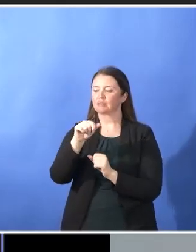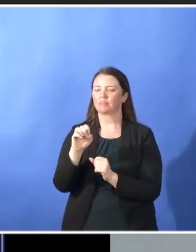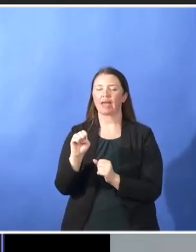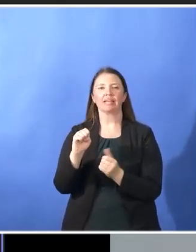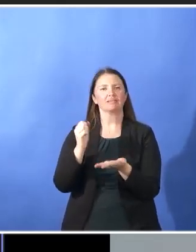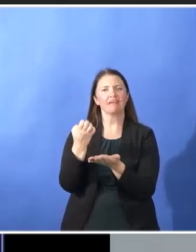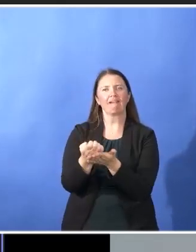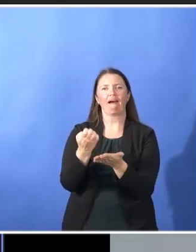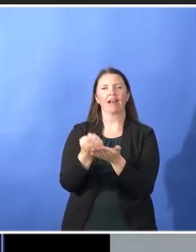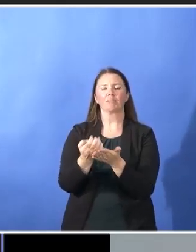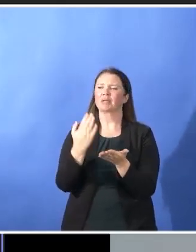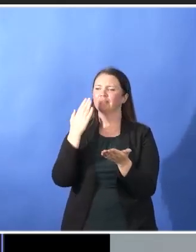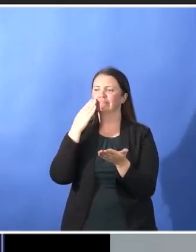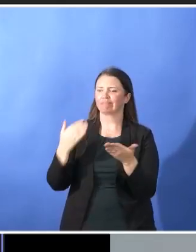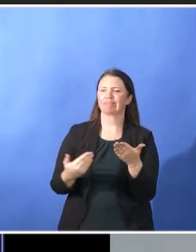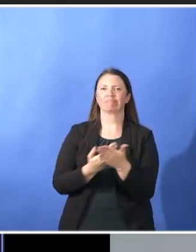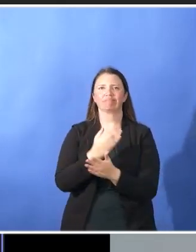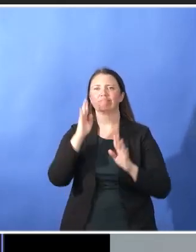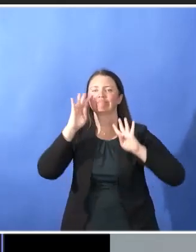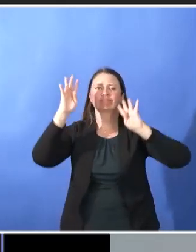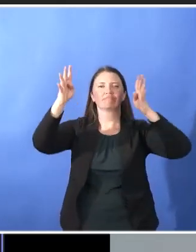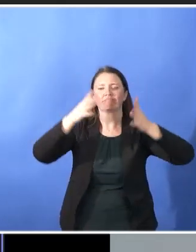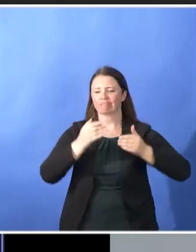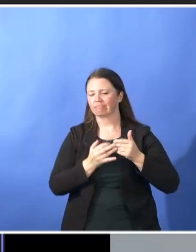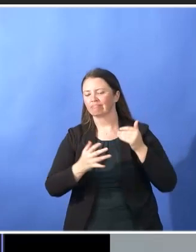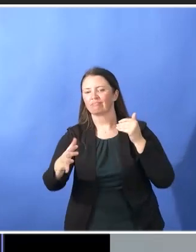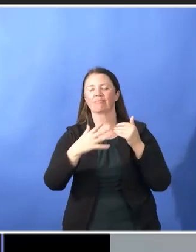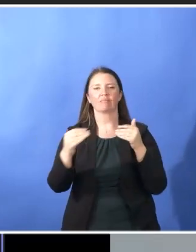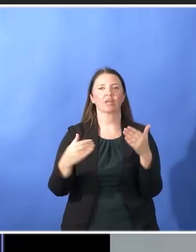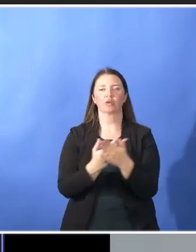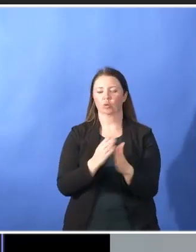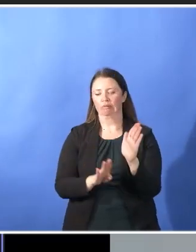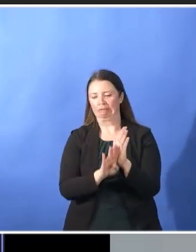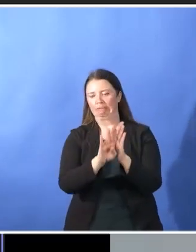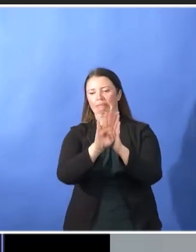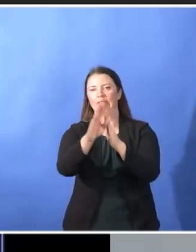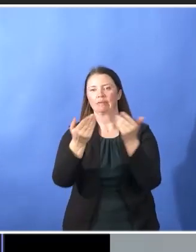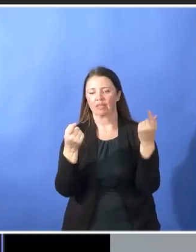ENTREPRENEURSHIP, AND THE REPEAT BREAKTHROUGHS WE ALL